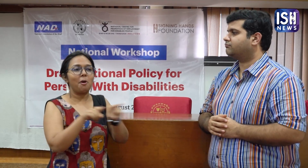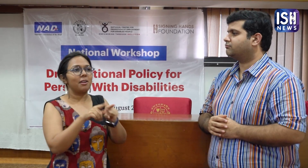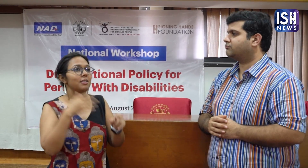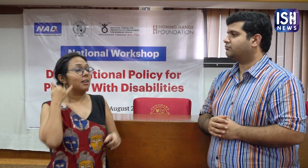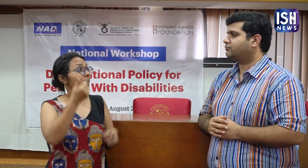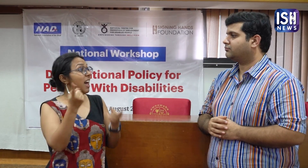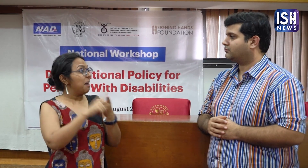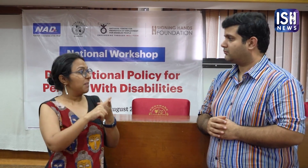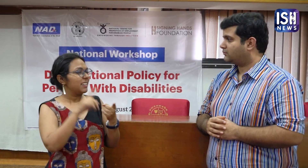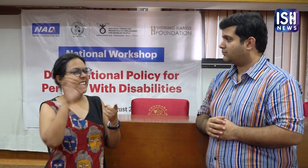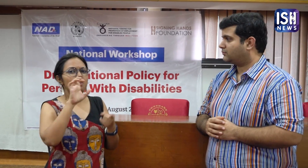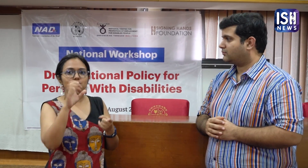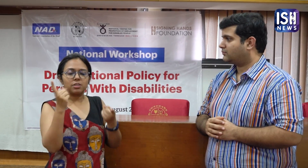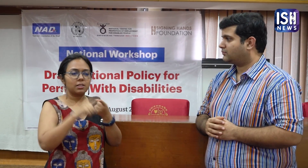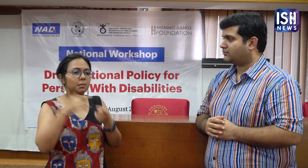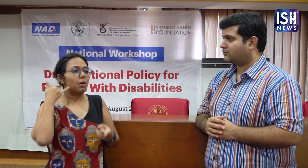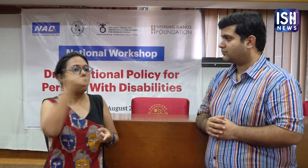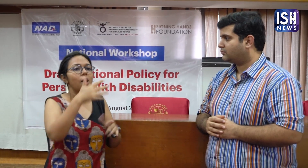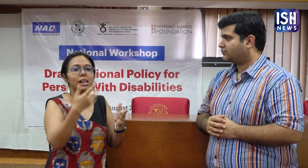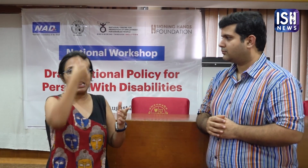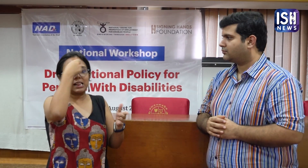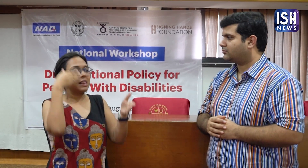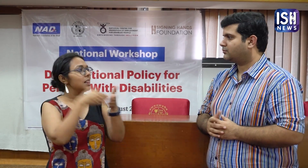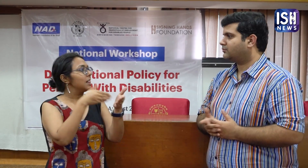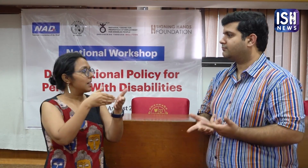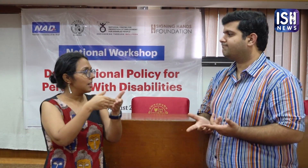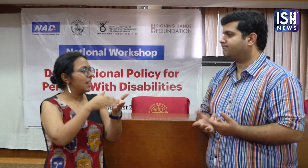Also, Deaf individuals face barriers in making calls if there is an emergency.